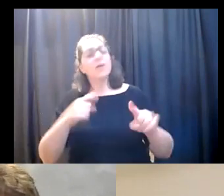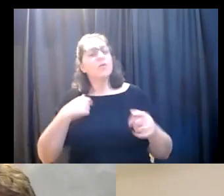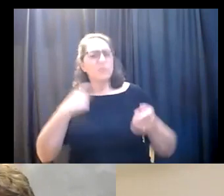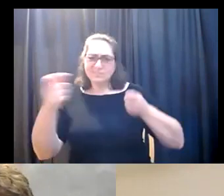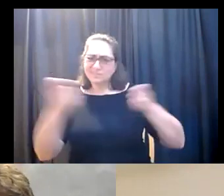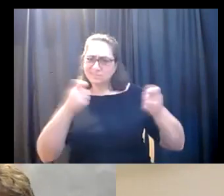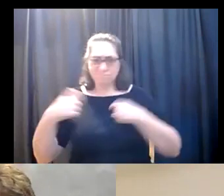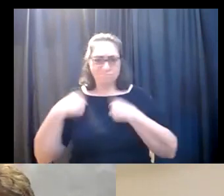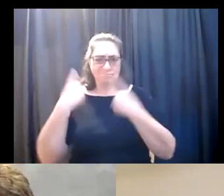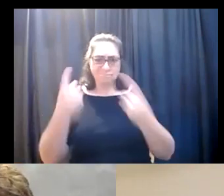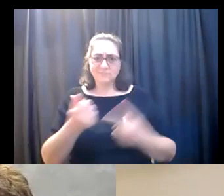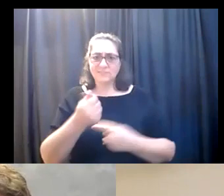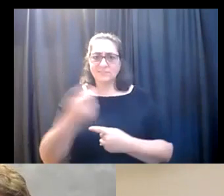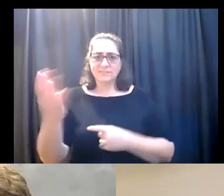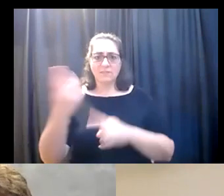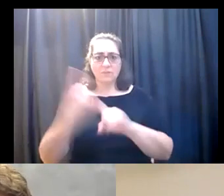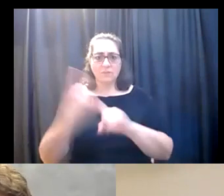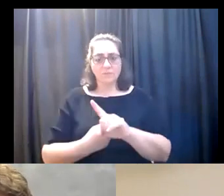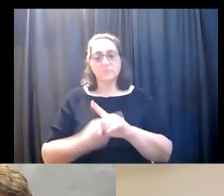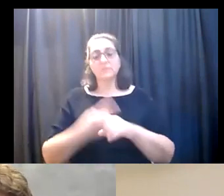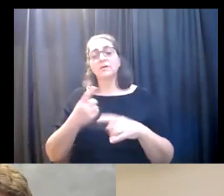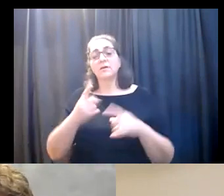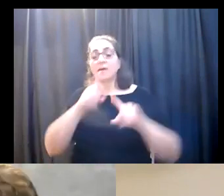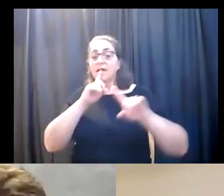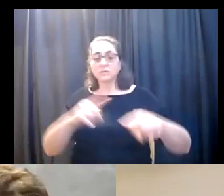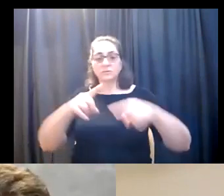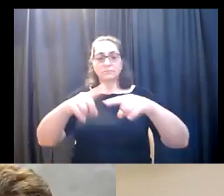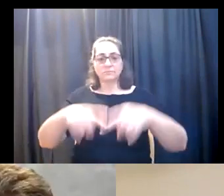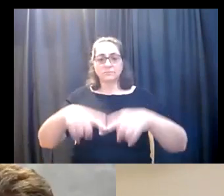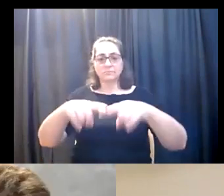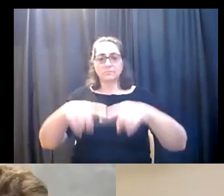suggestions you had not even thought about. >> Thank you. Doctor